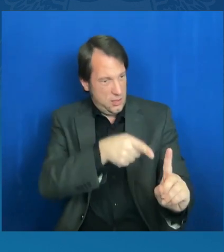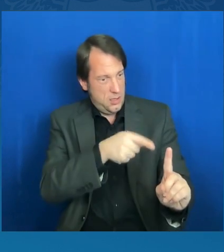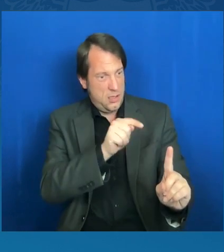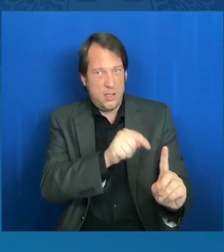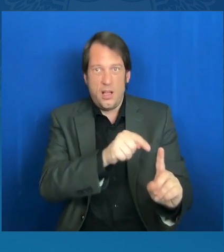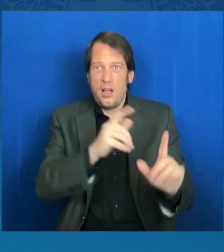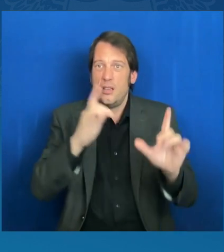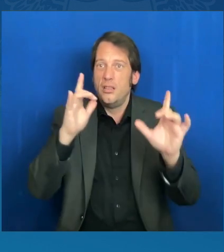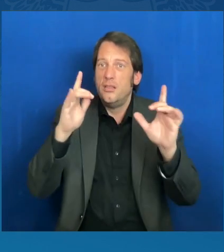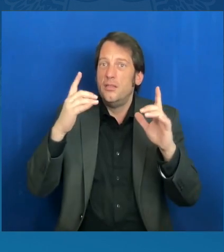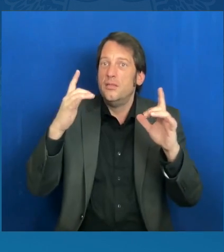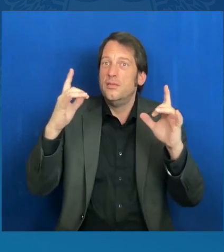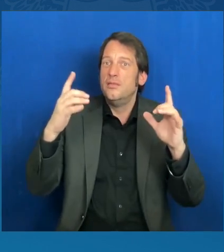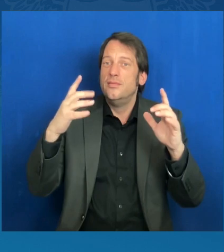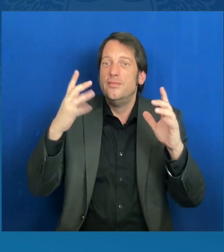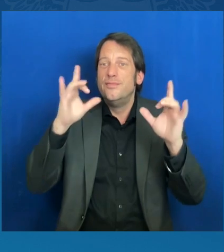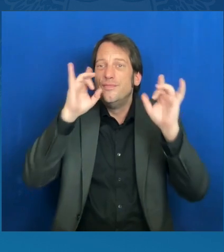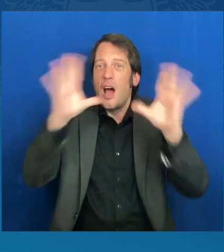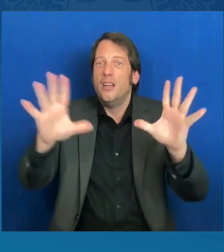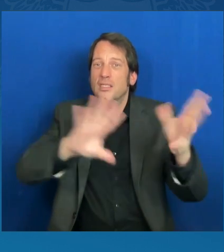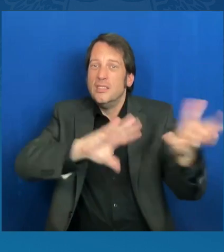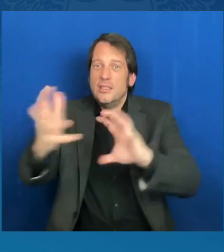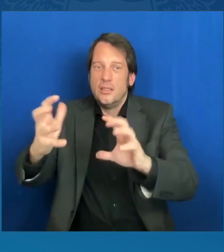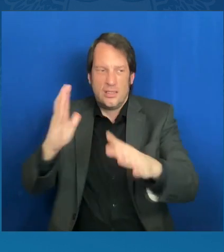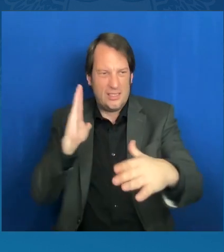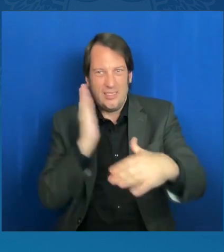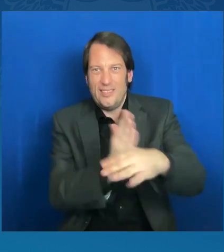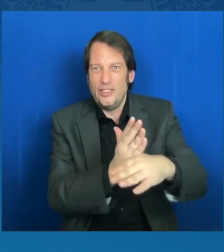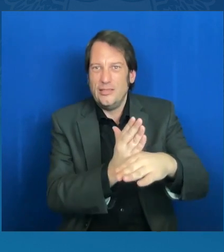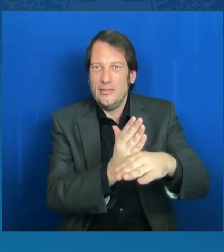understanding our capacity, understanding the greatness,